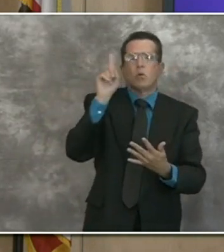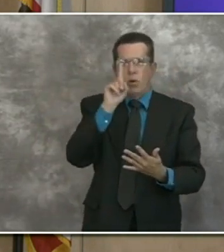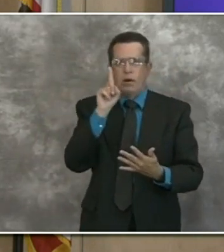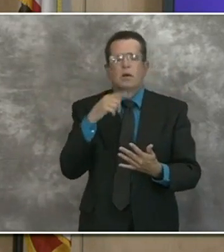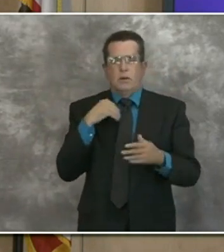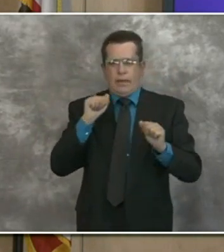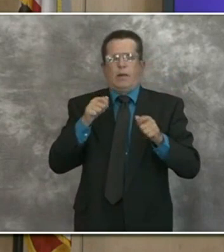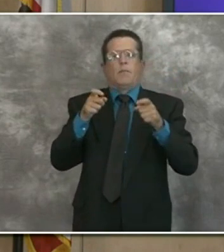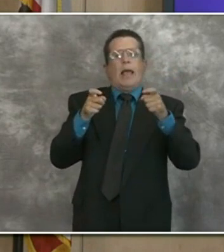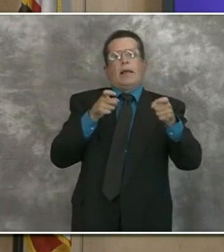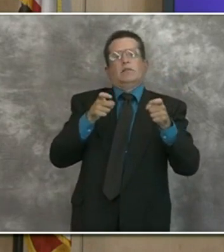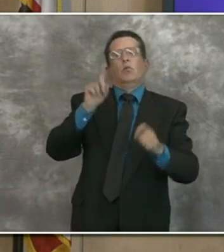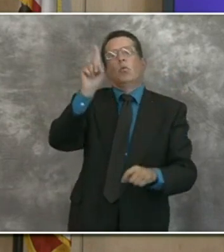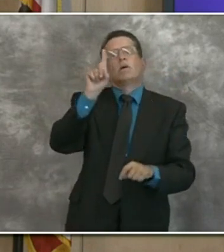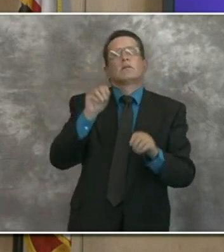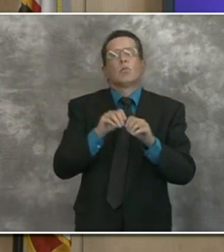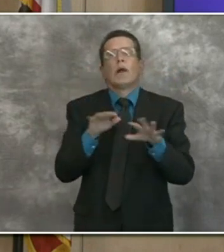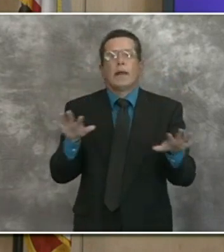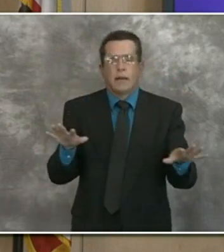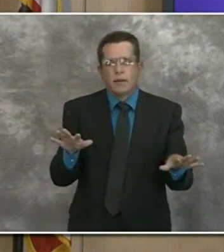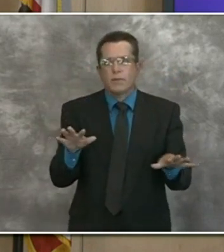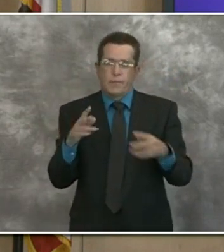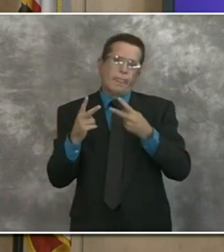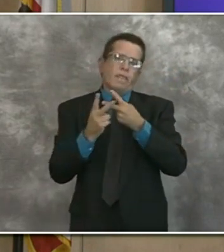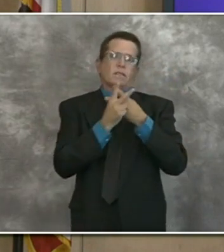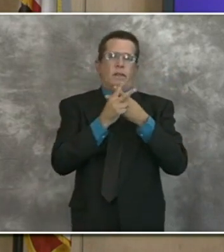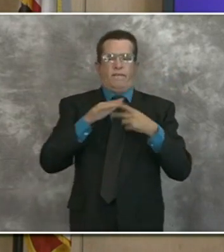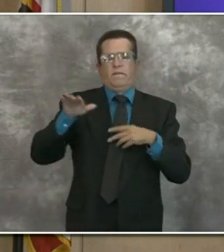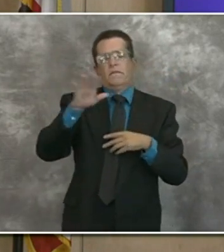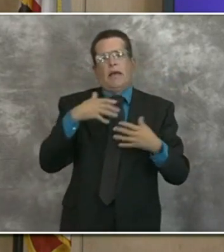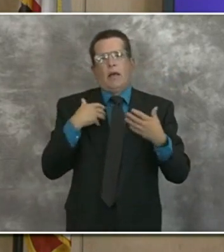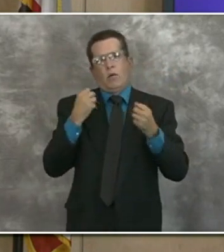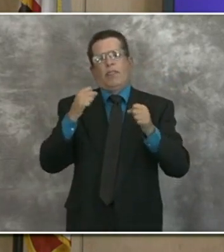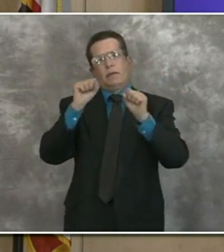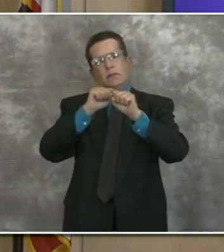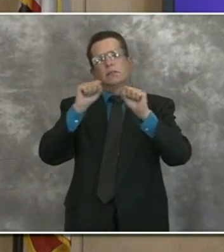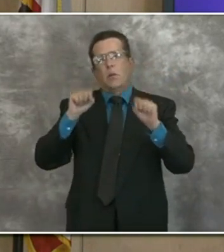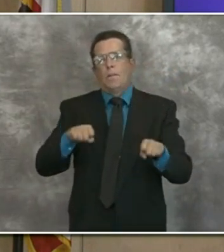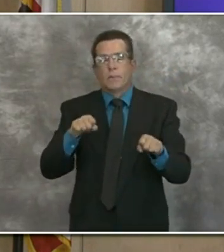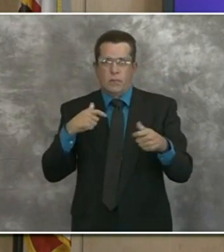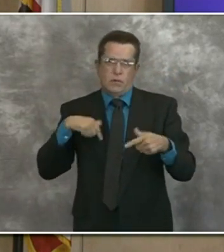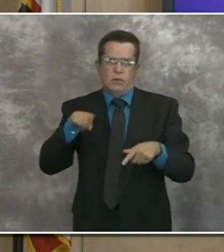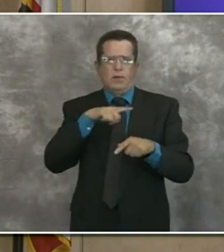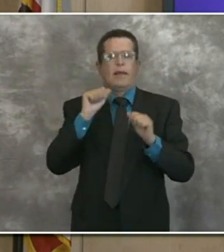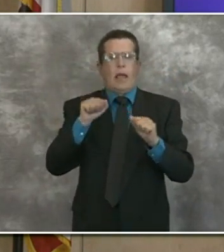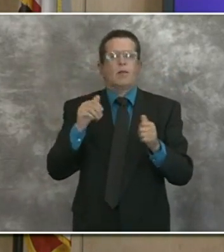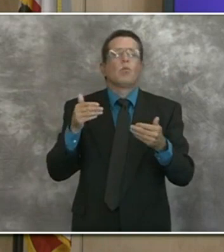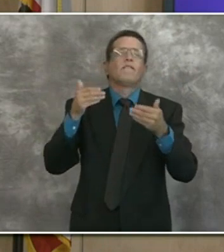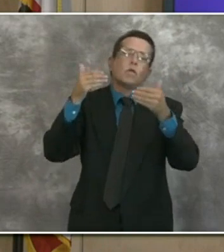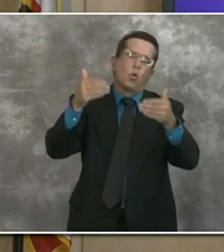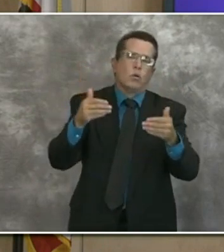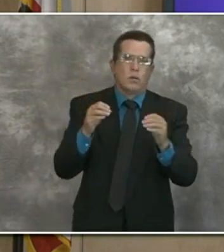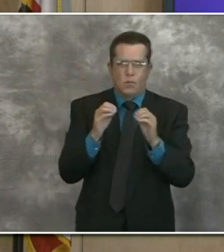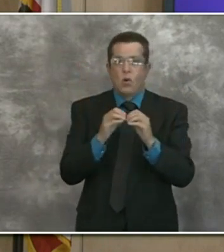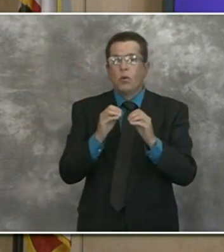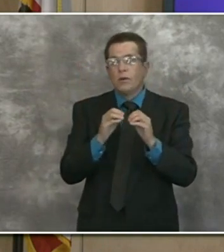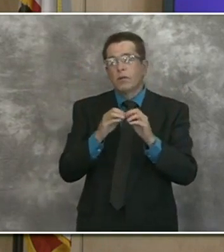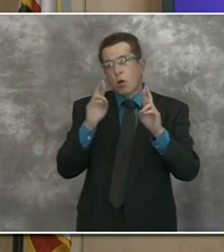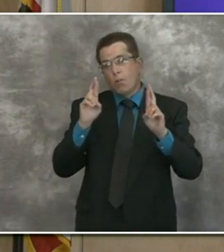INCREASED AVAILABILITY OF TESTING TRACING AND TREATMENT ARE THE THINGS WE THINK THAT WILL ALLOW US TO MANAGE THE SPREAD. IN A WAY THAT